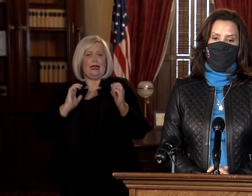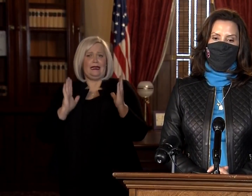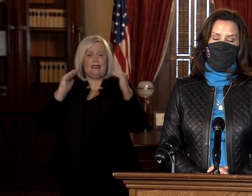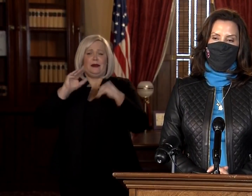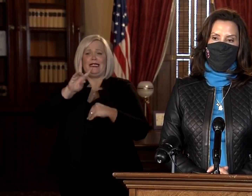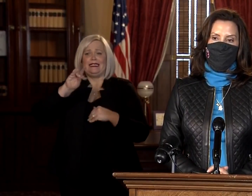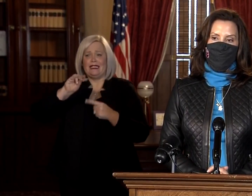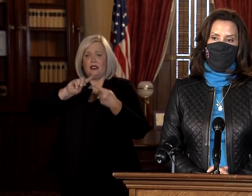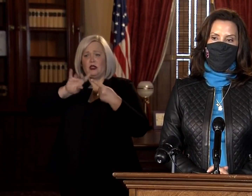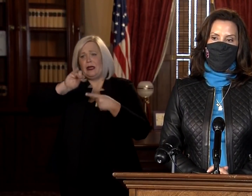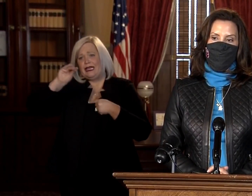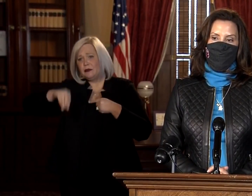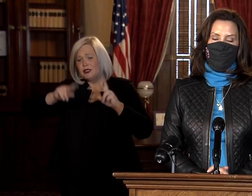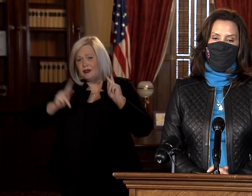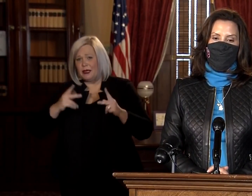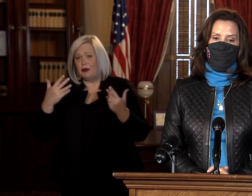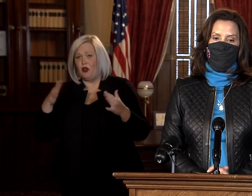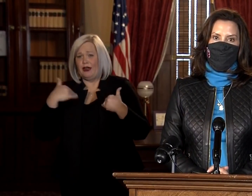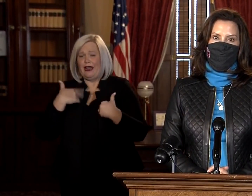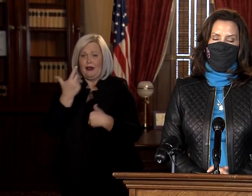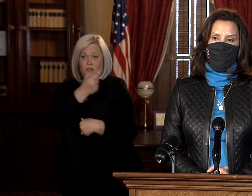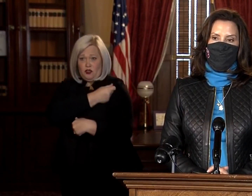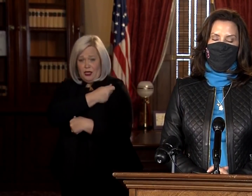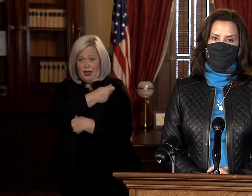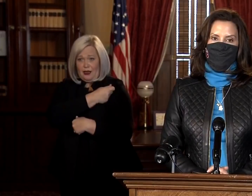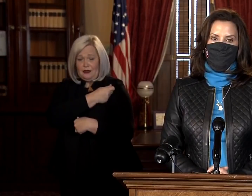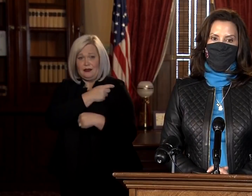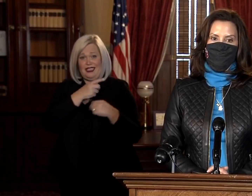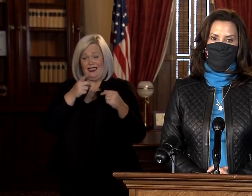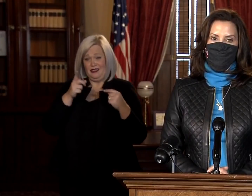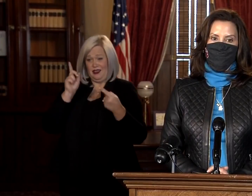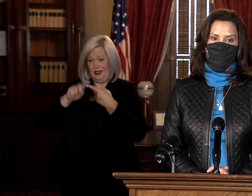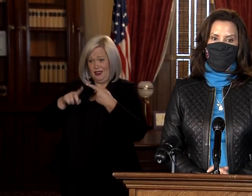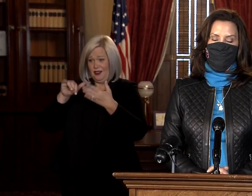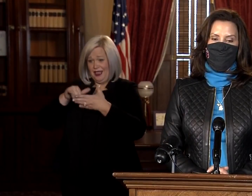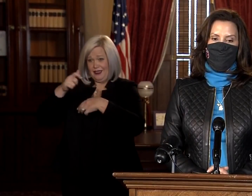Govern, can you give us a timeline when we might reach the timeline when we might reach the 70% to 80% of the population of